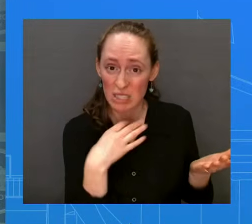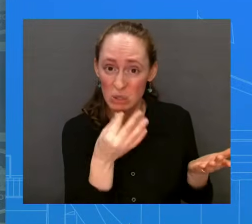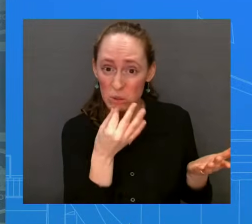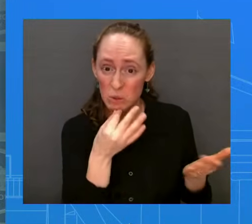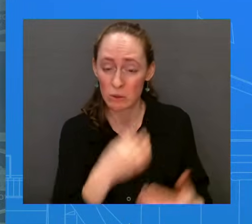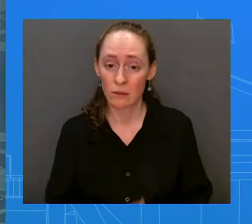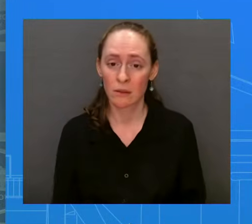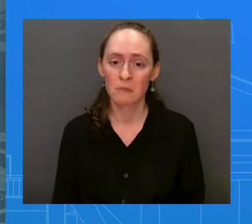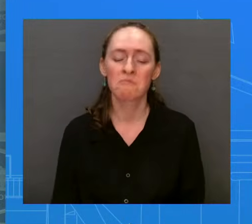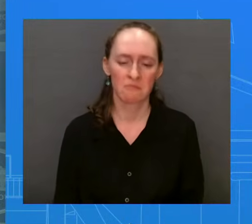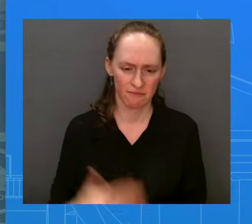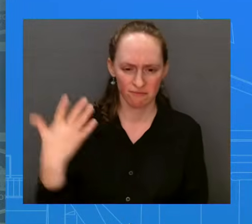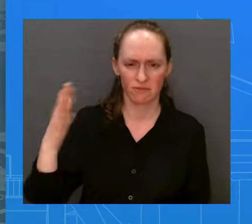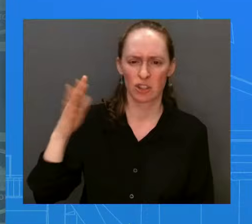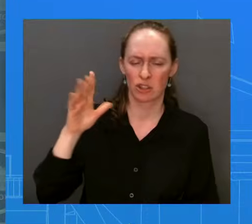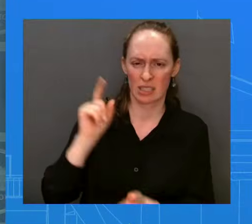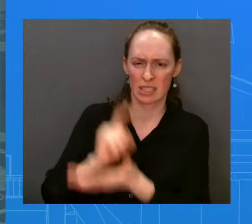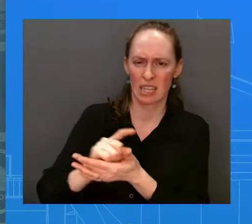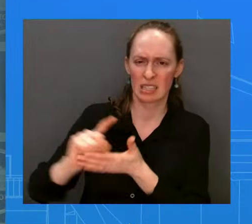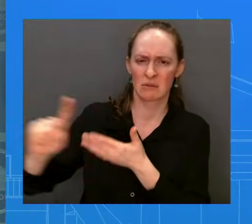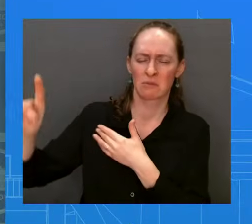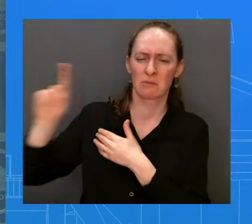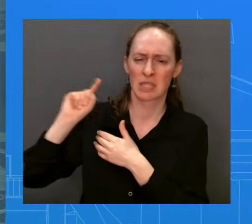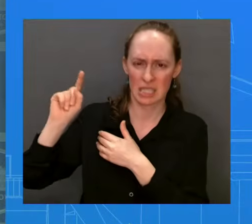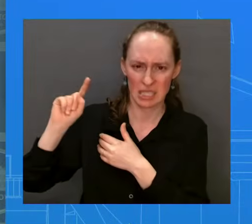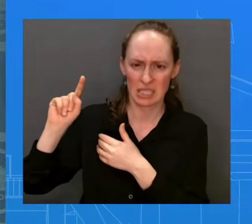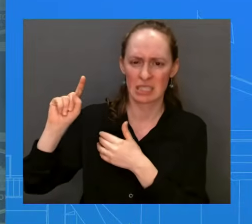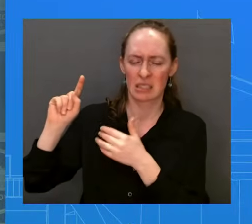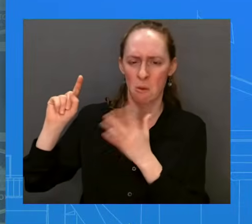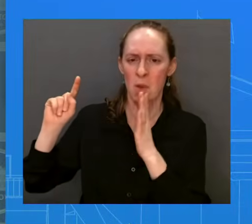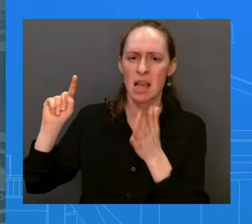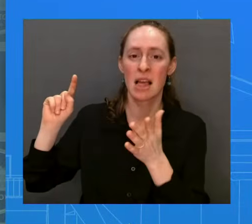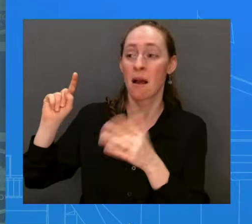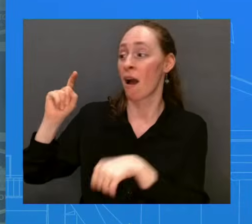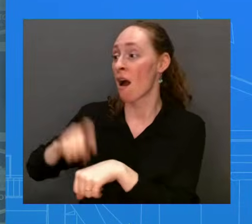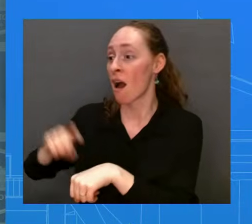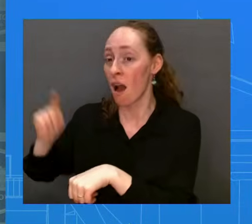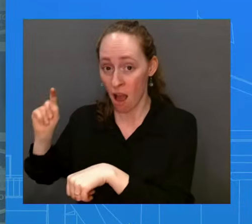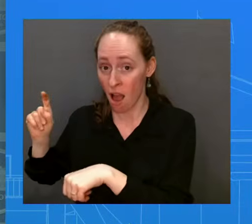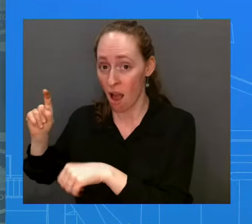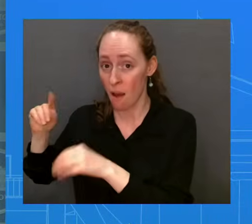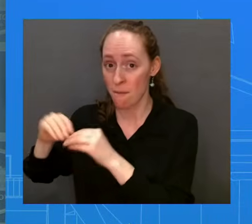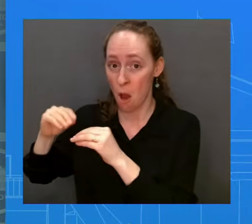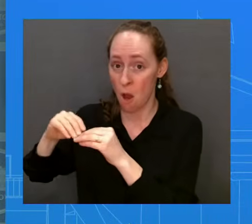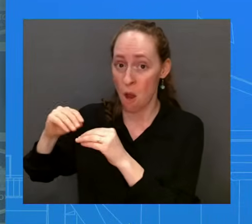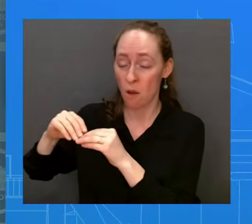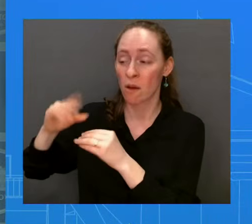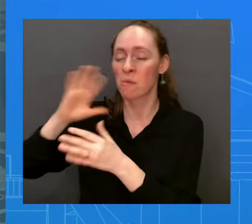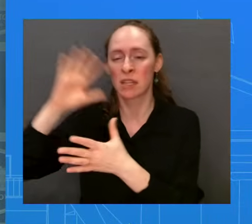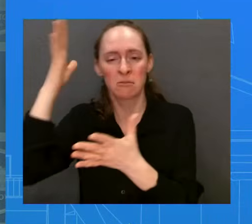that there'll be additional briefings this week, perhaps even -- perhaps even later today. Ms. Jean-Pierre: We're running out of time, guys. Go ahead. >> The Press: Thank you, John.